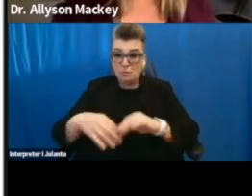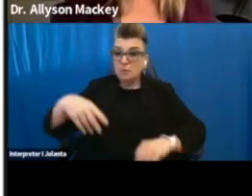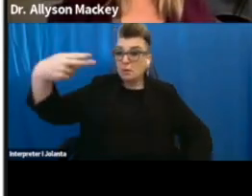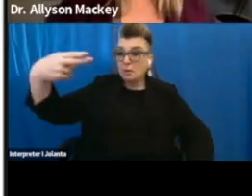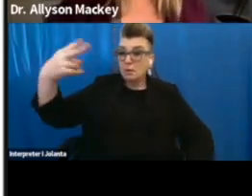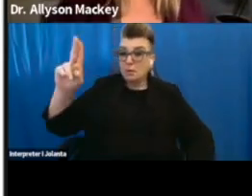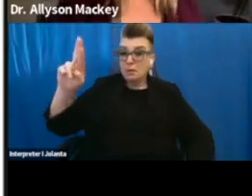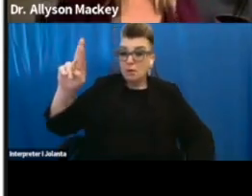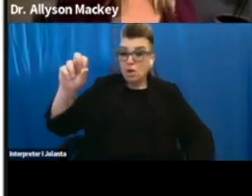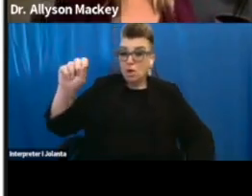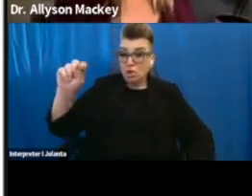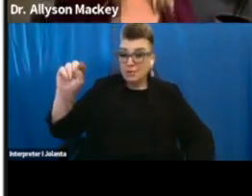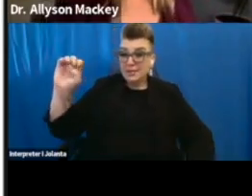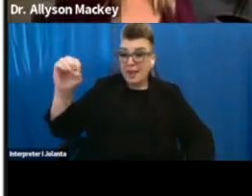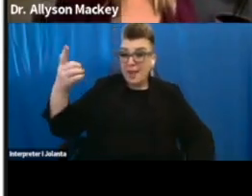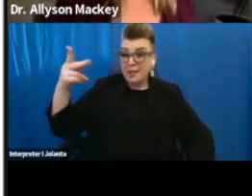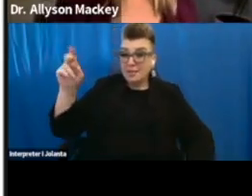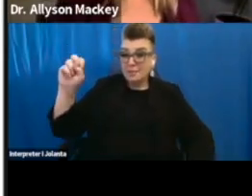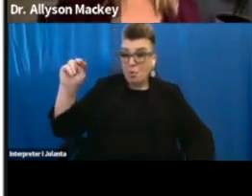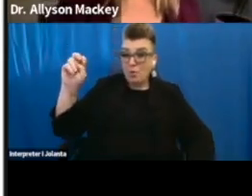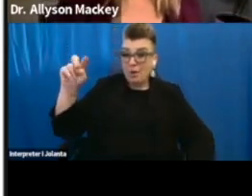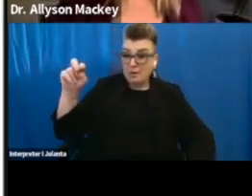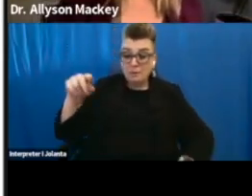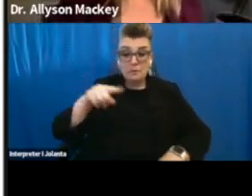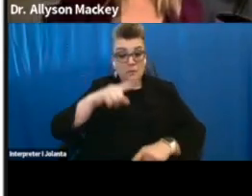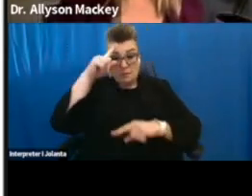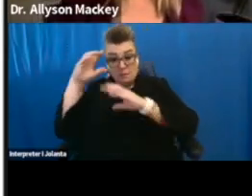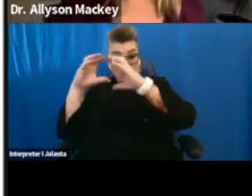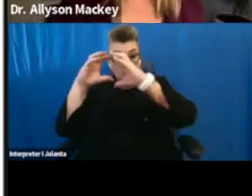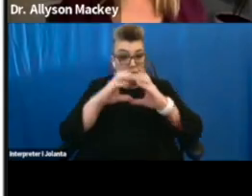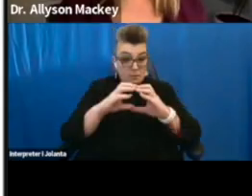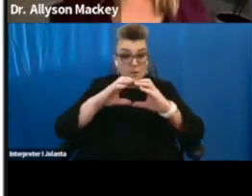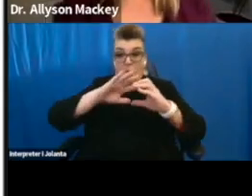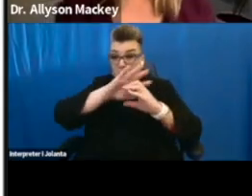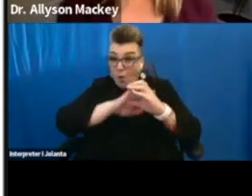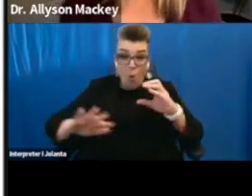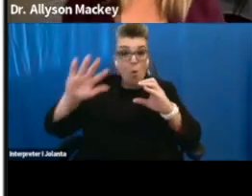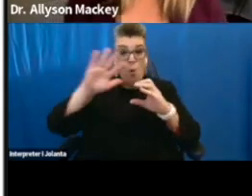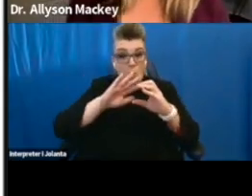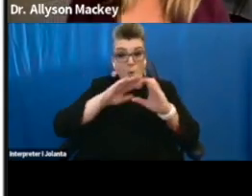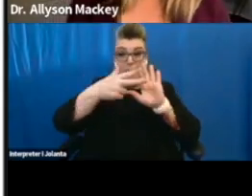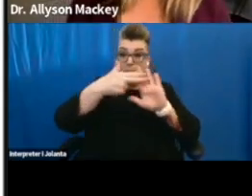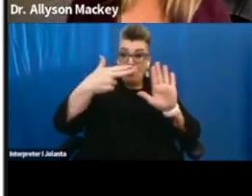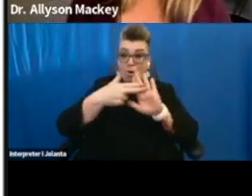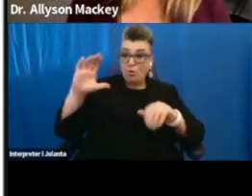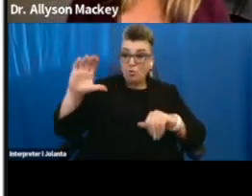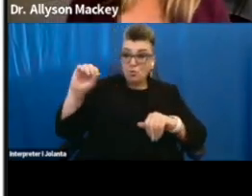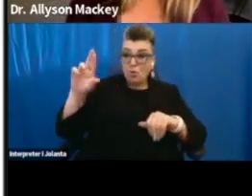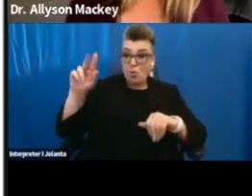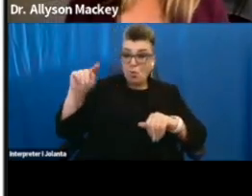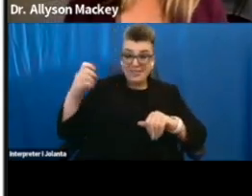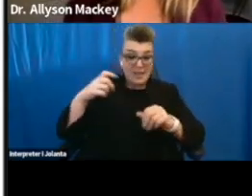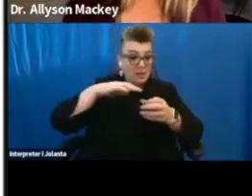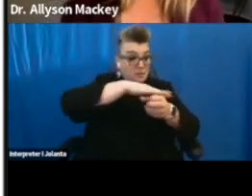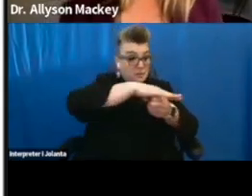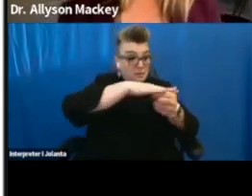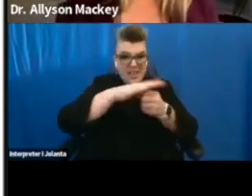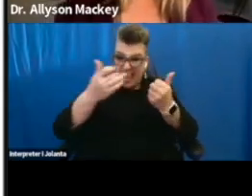and markers of inhibitory neurons across cortex so this is a spatial correlation